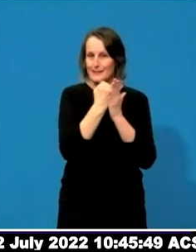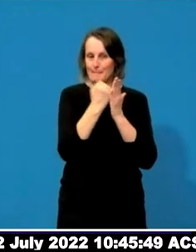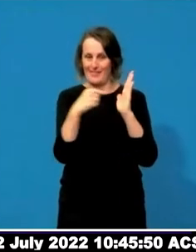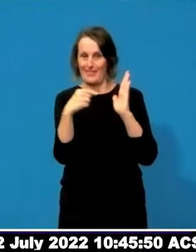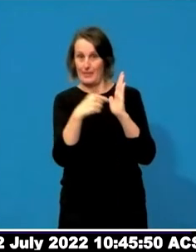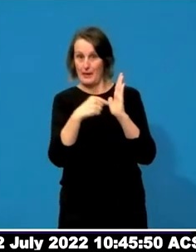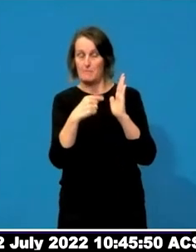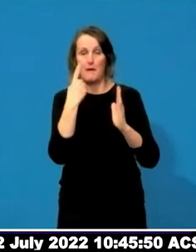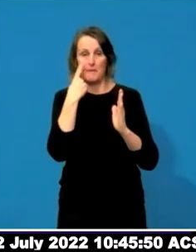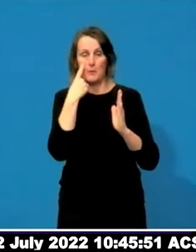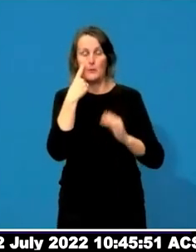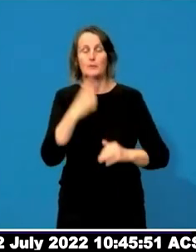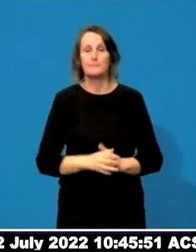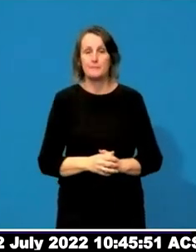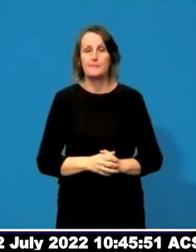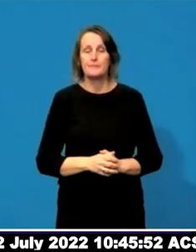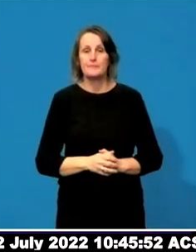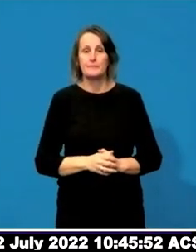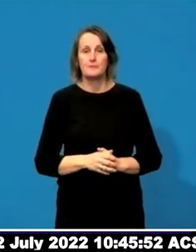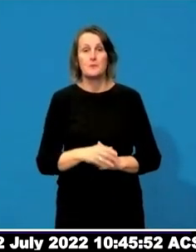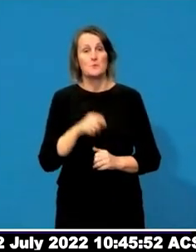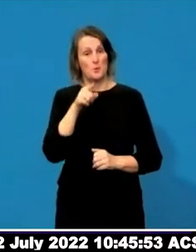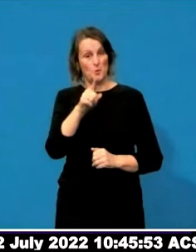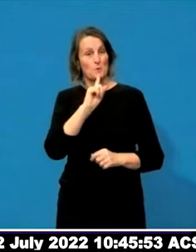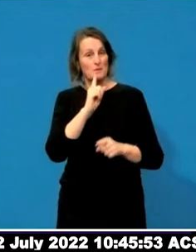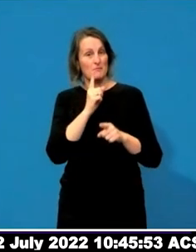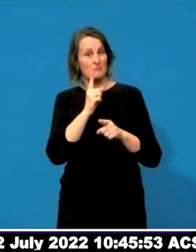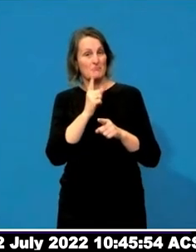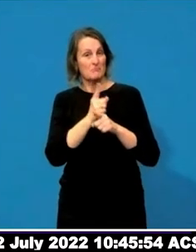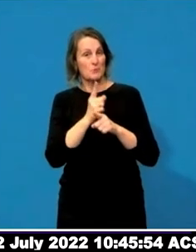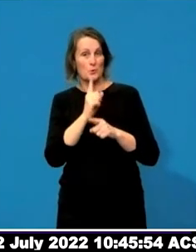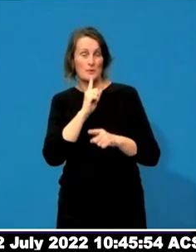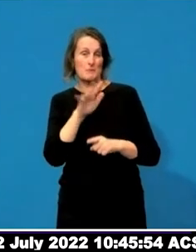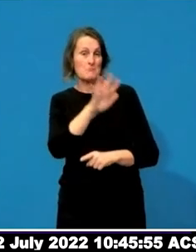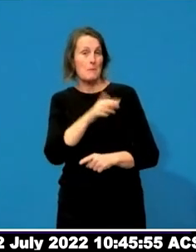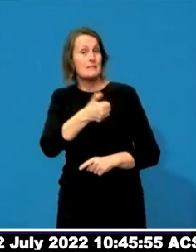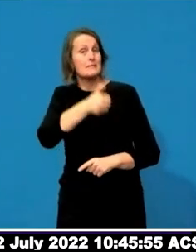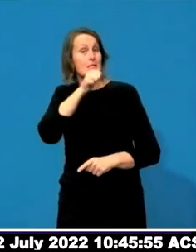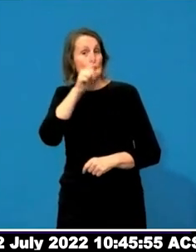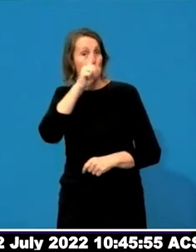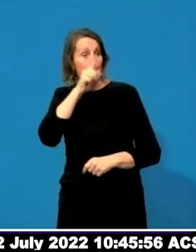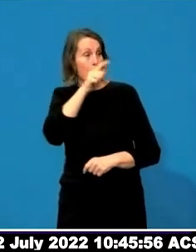That, as you mentioned, a total of about 600 adults at that stage? That's correct.